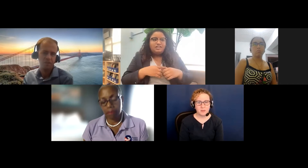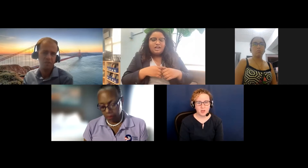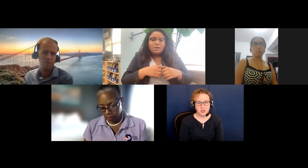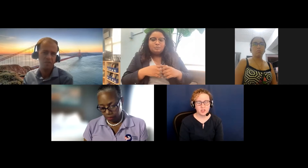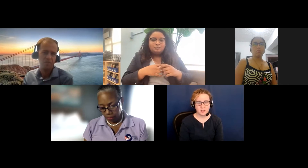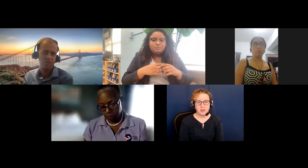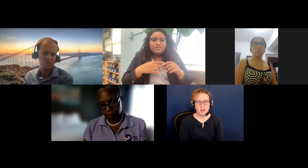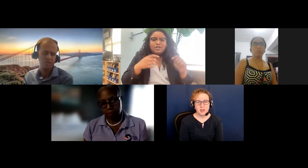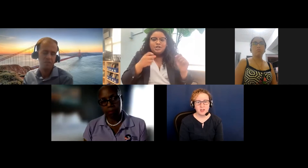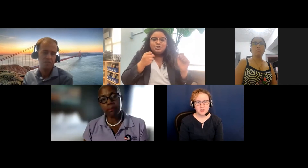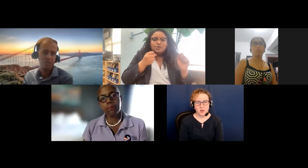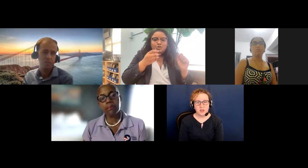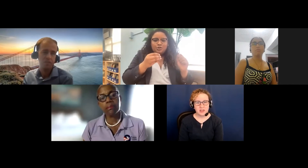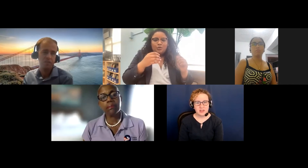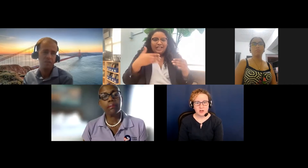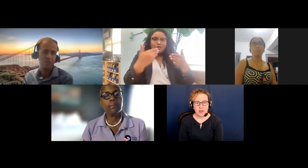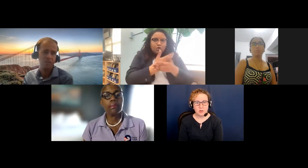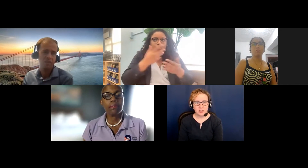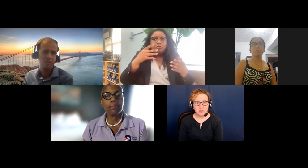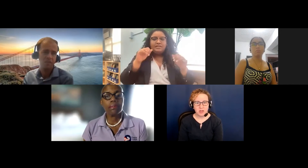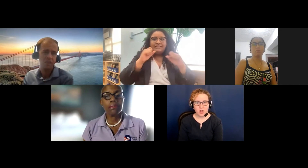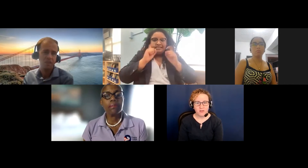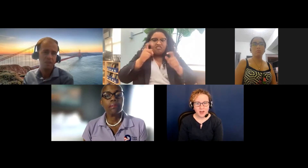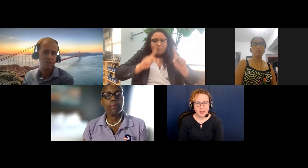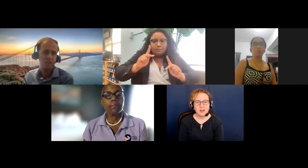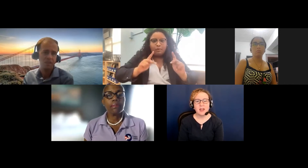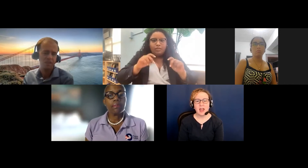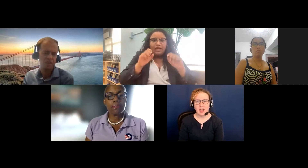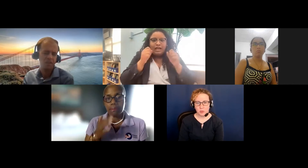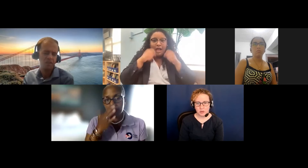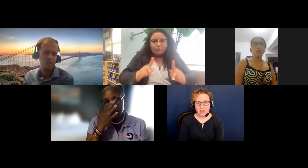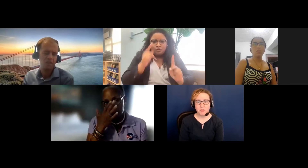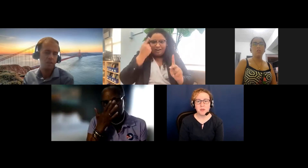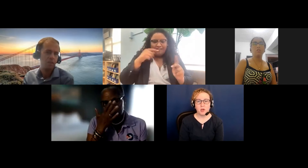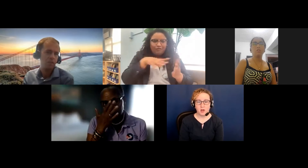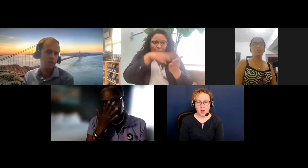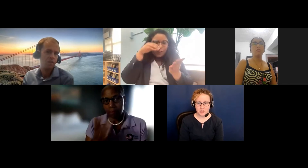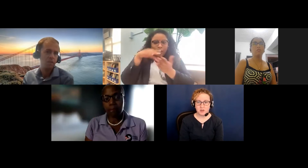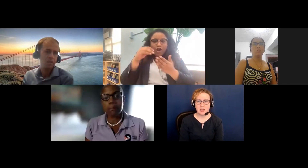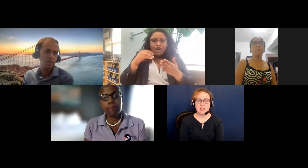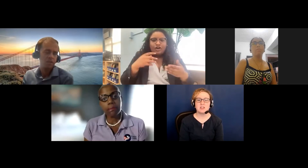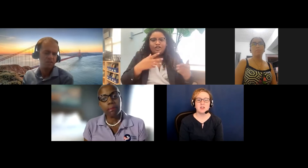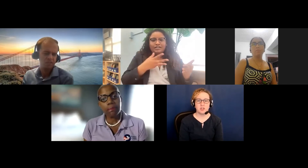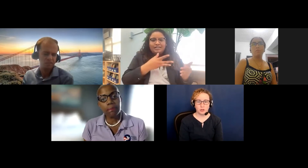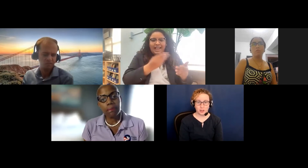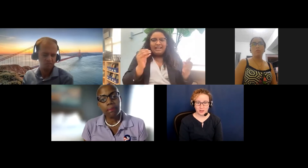launched so that their language can be codified and will give people opportunities to learn